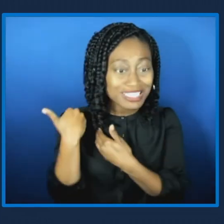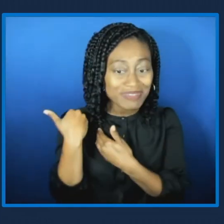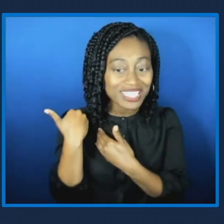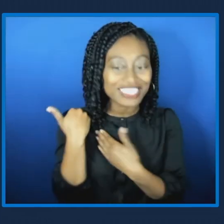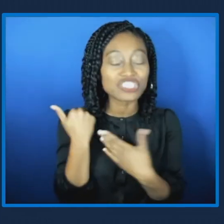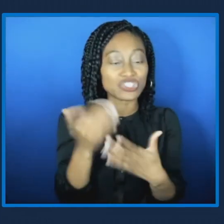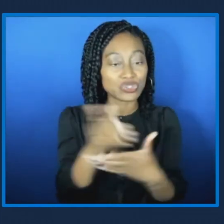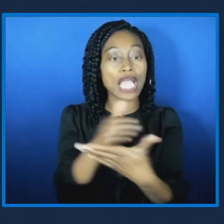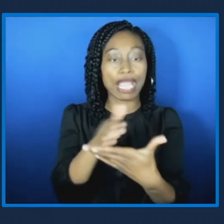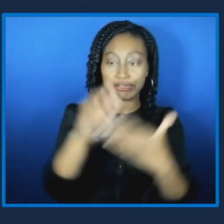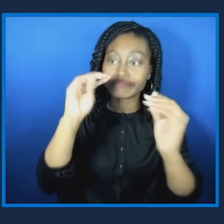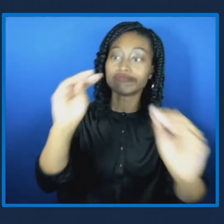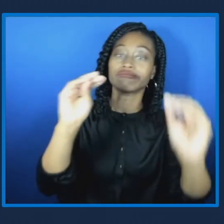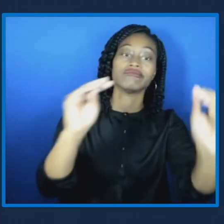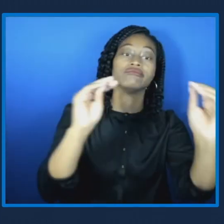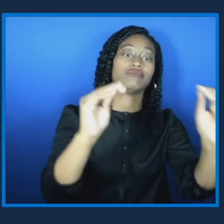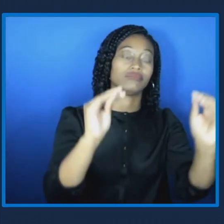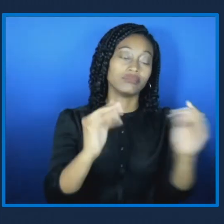So I think for me, it's both.